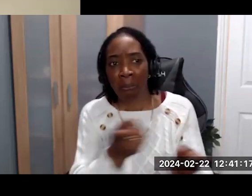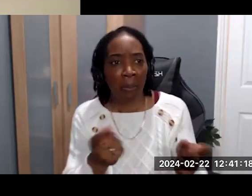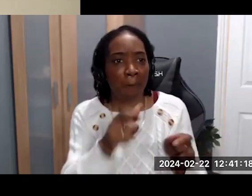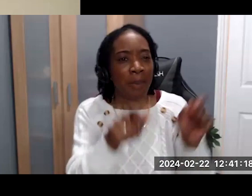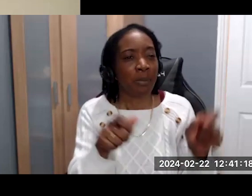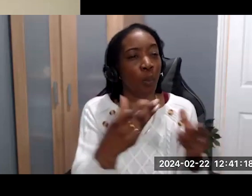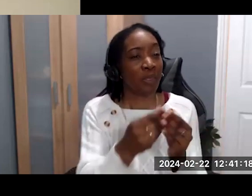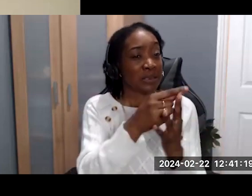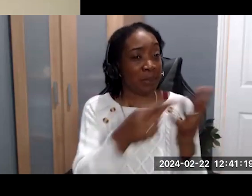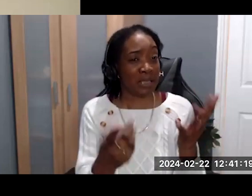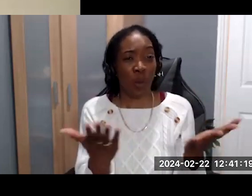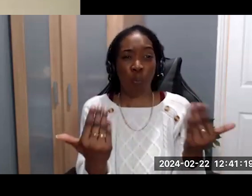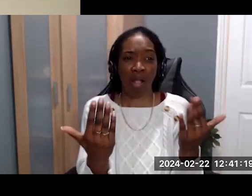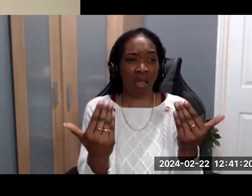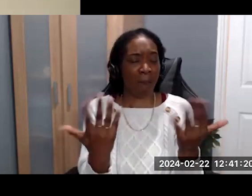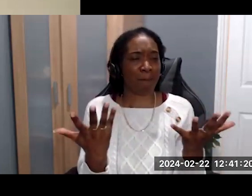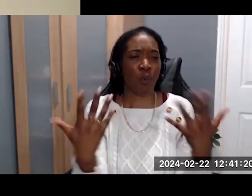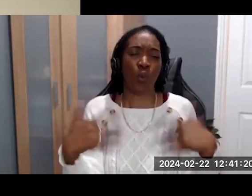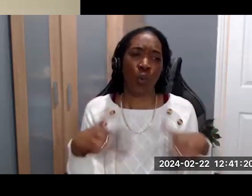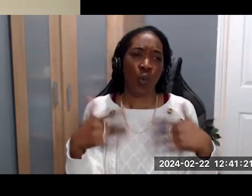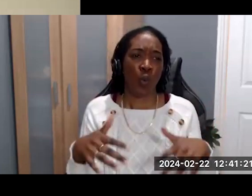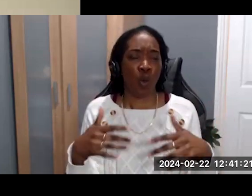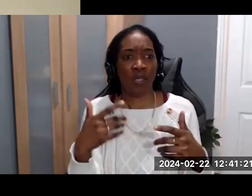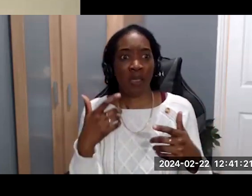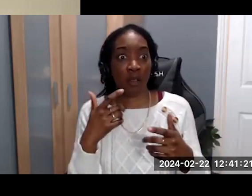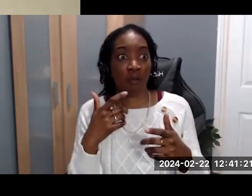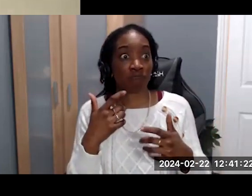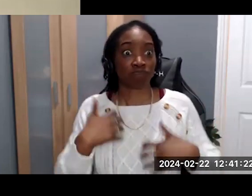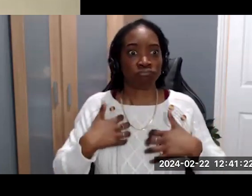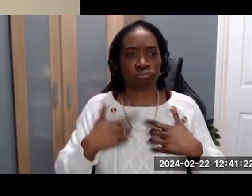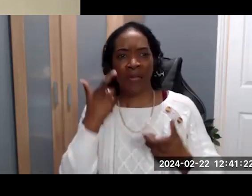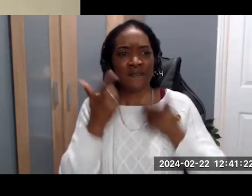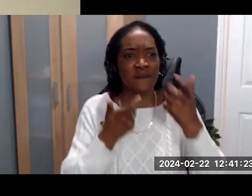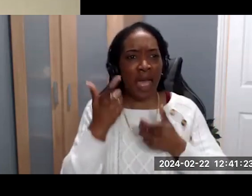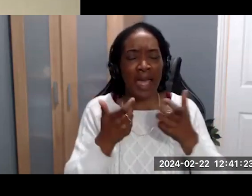welcoming open to dialogue and open to finding Solutions I found a staff eager to make the most